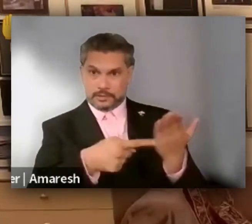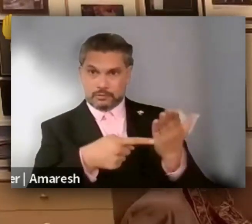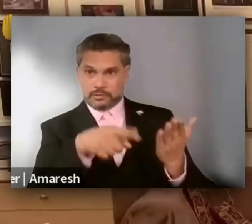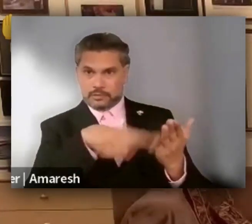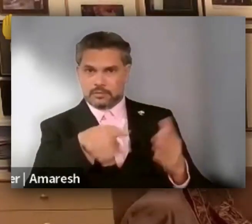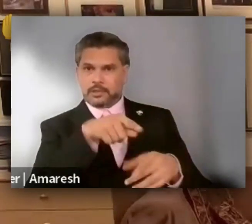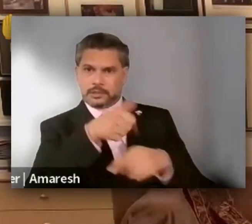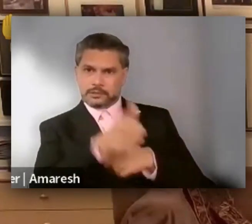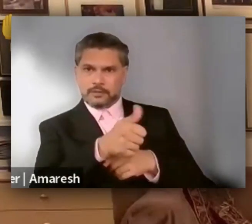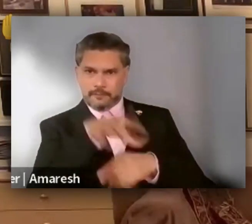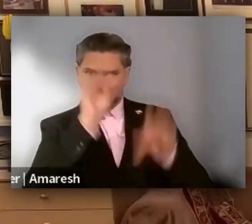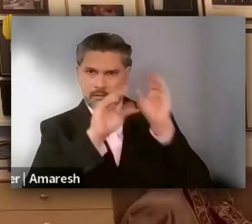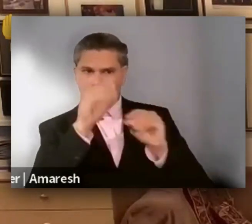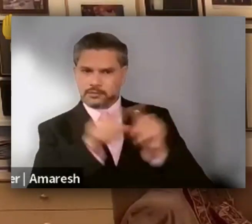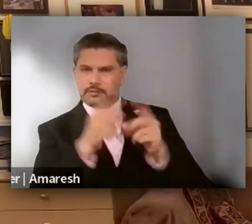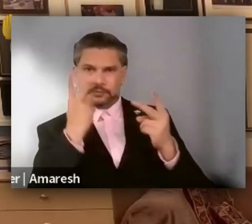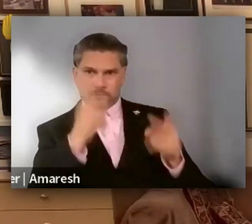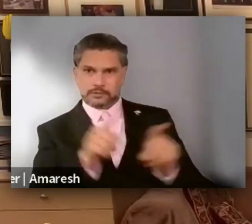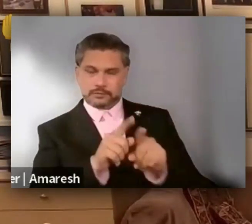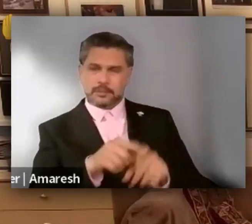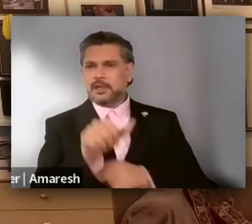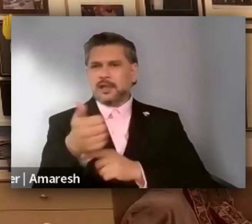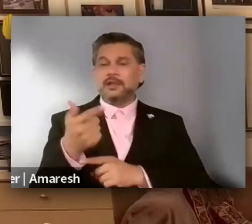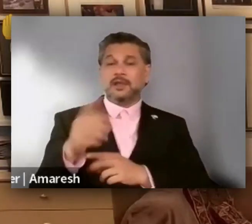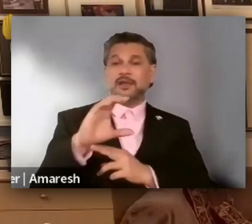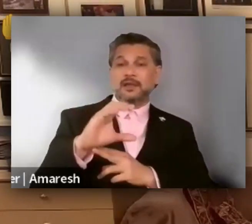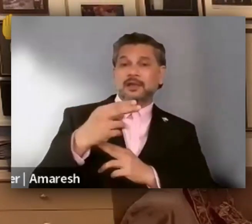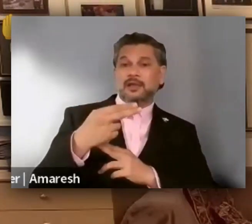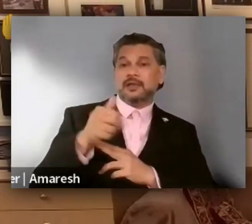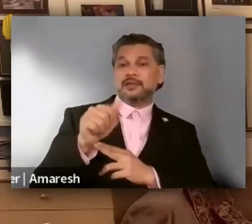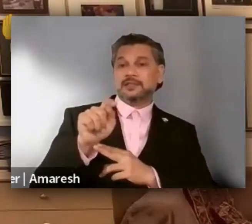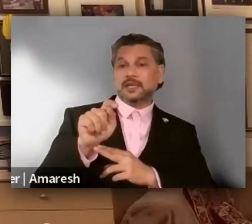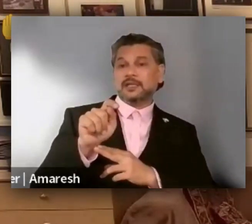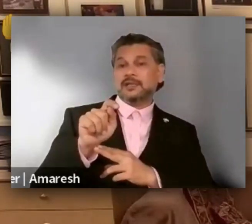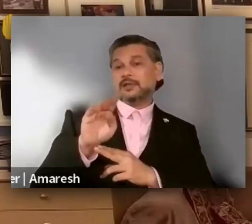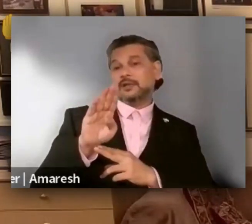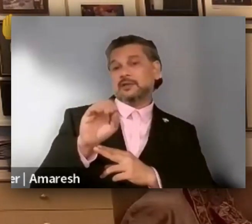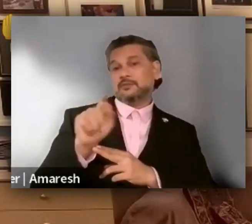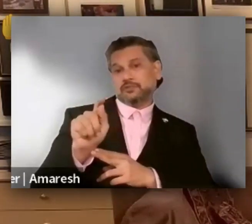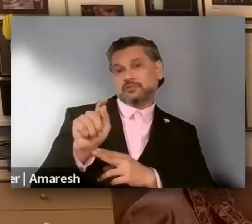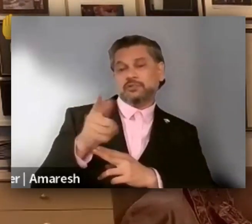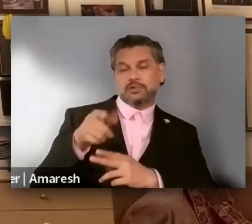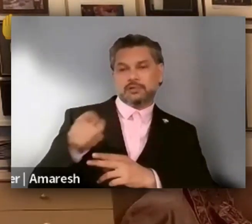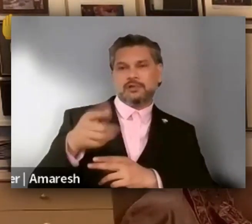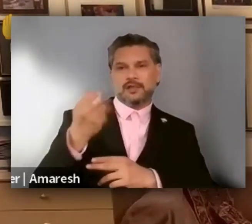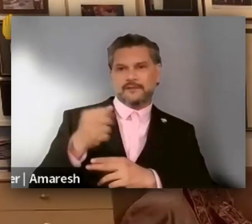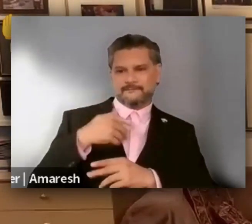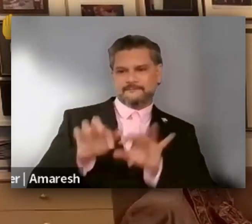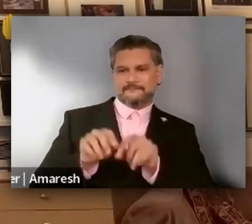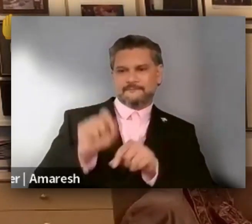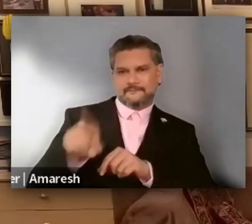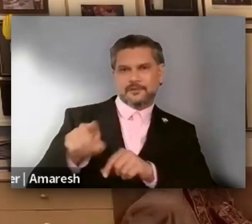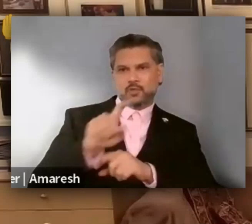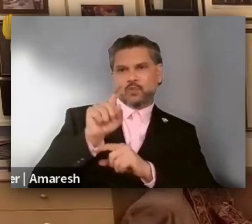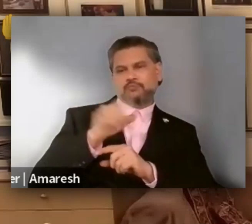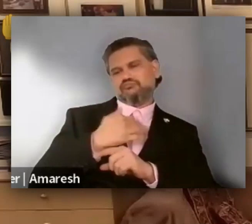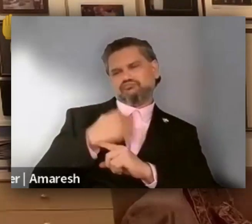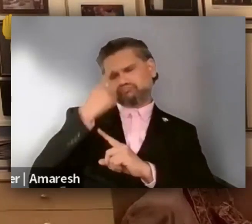Another thing that you've probably seen is that a chat bot may take your question or your statement